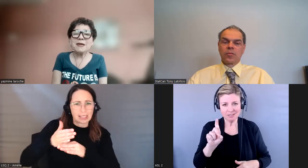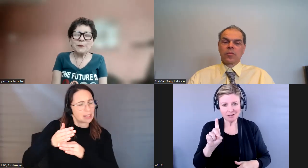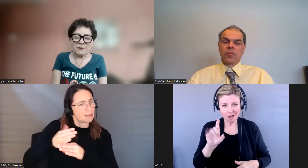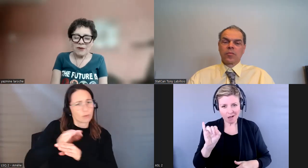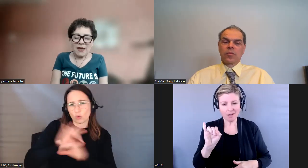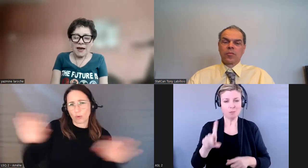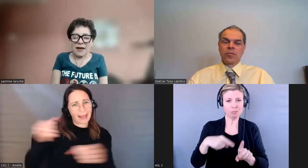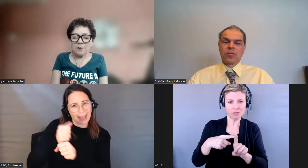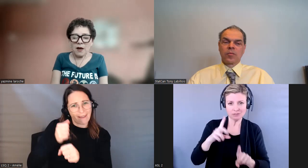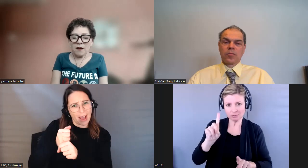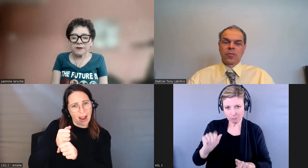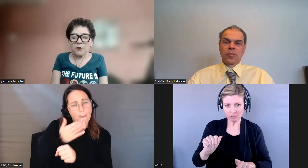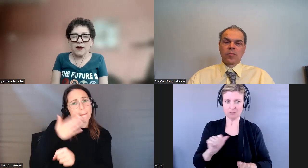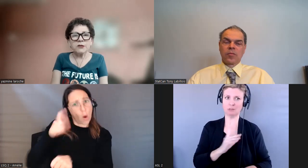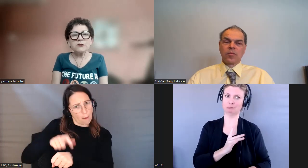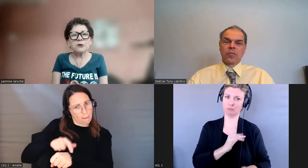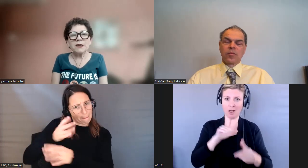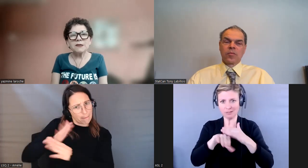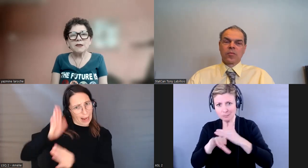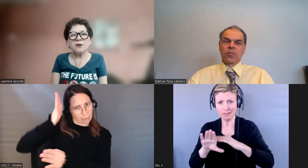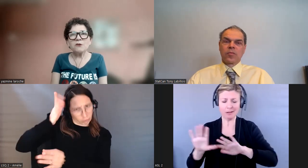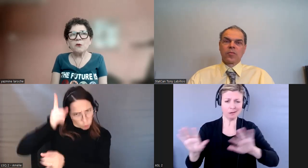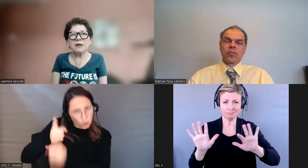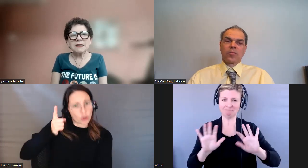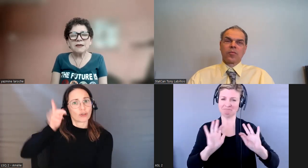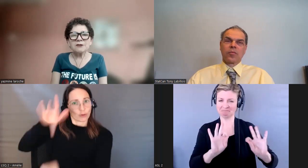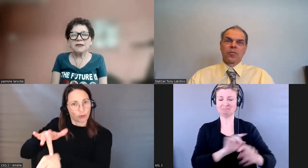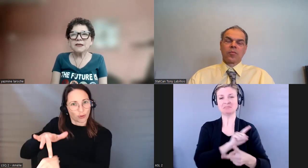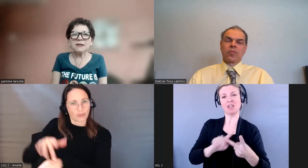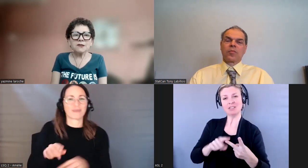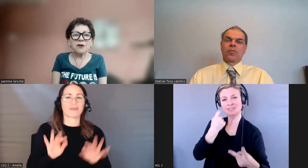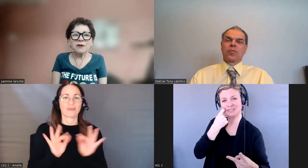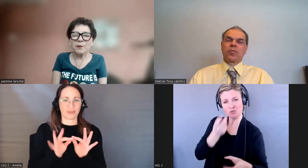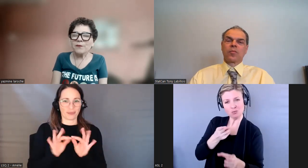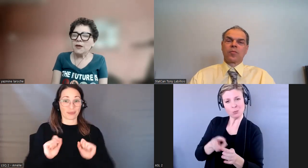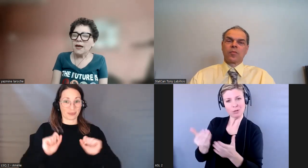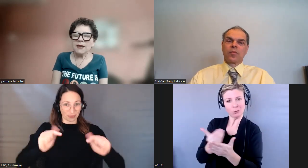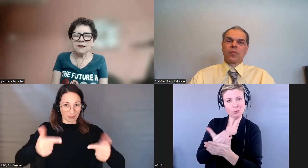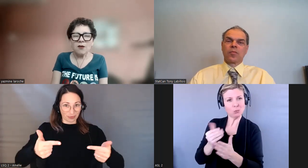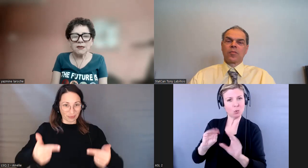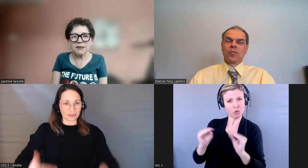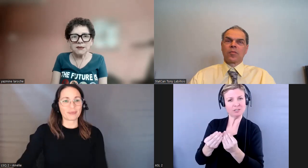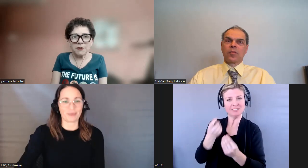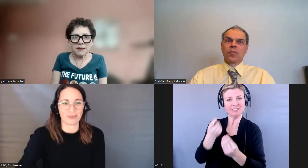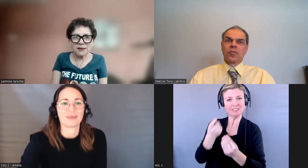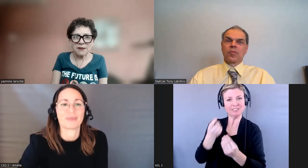there I'm also I've just joined a new organization it's a startup and it's called the disability